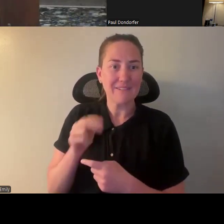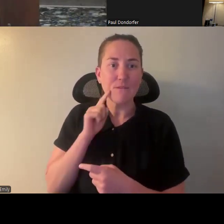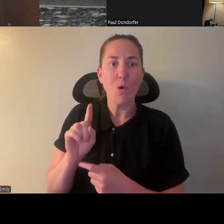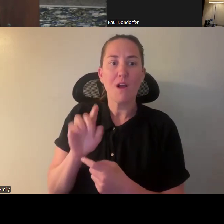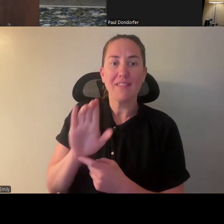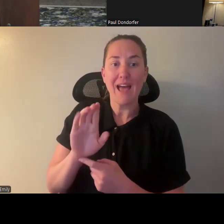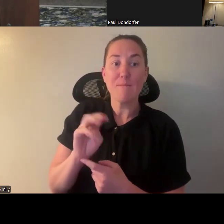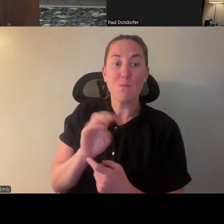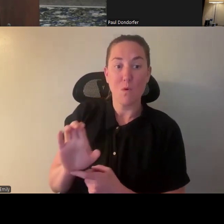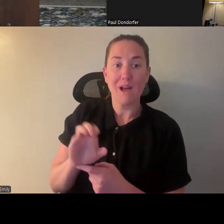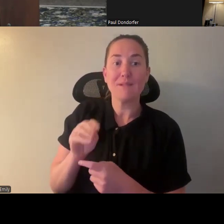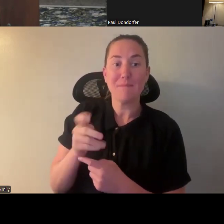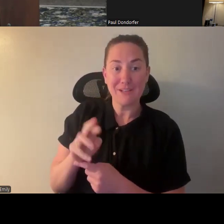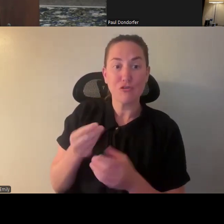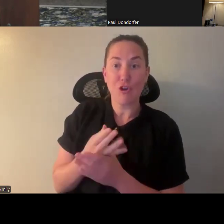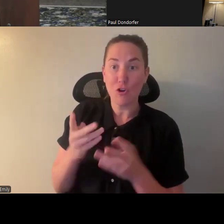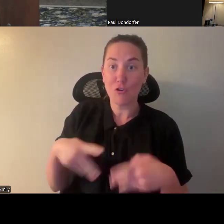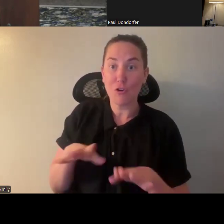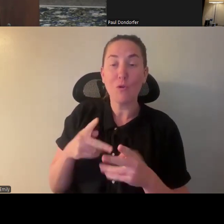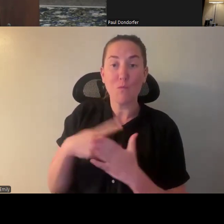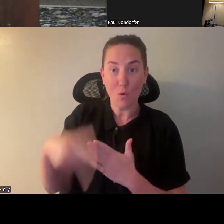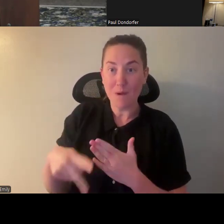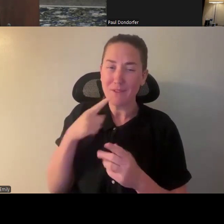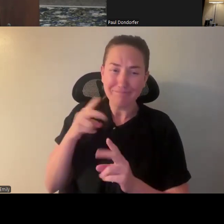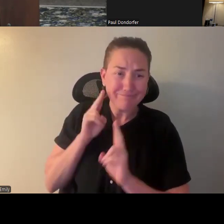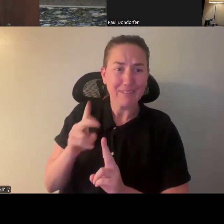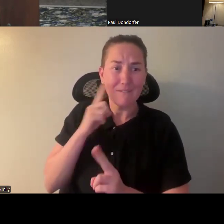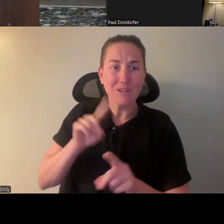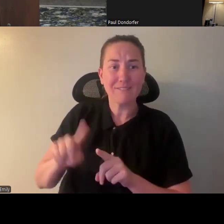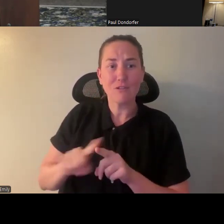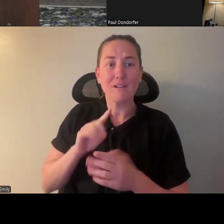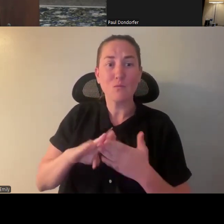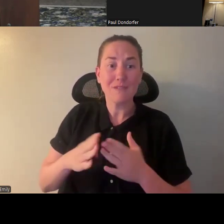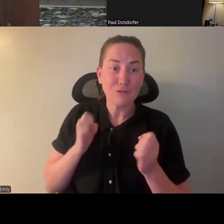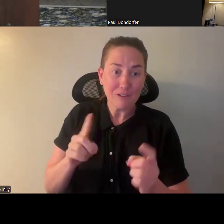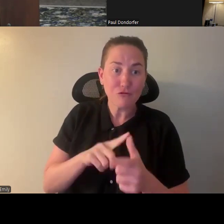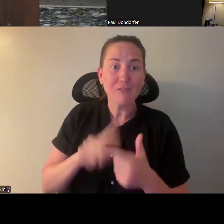a beacon of community education environmental stewardship and volunteerism Since its inception